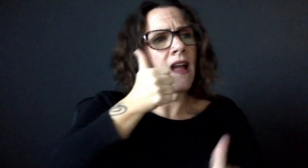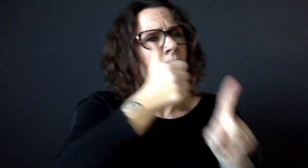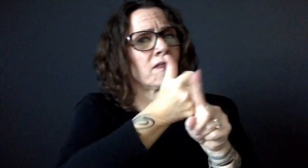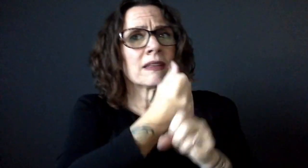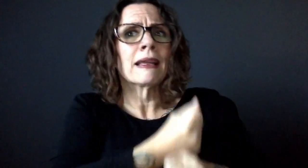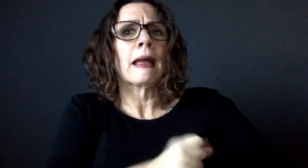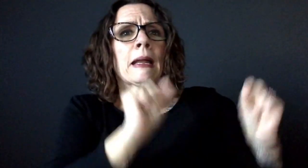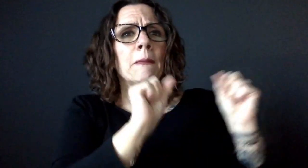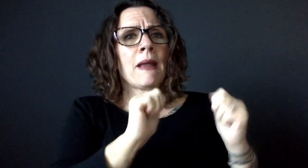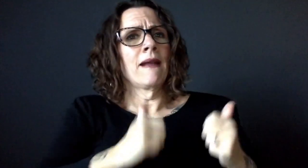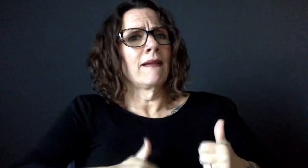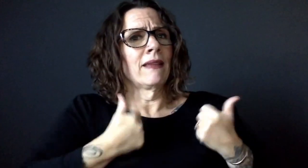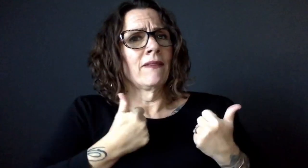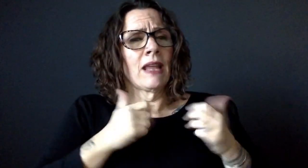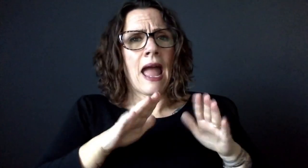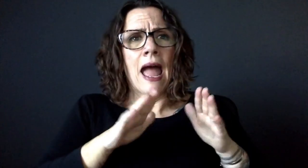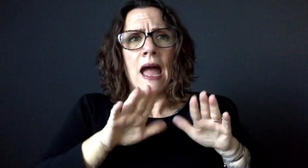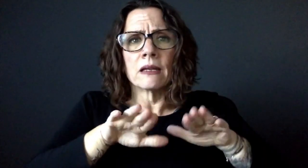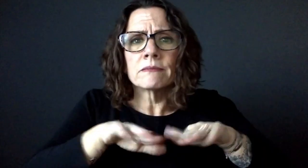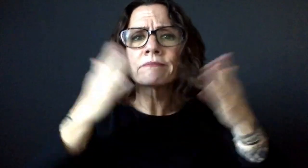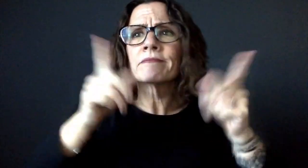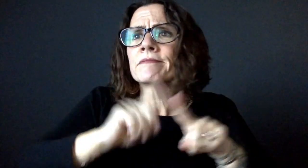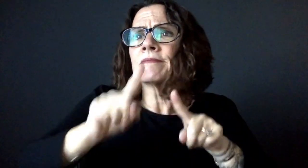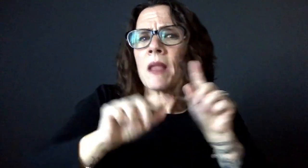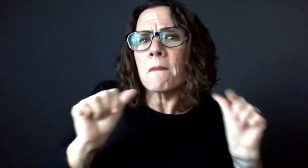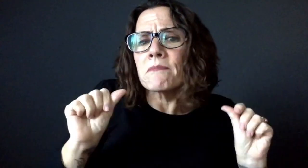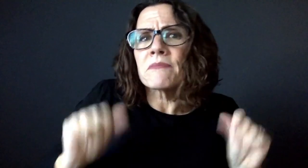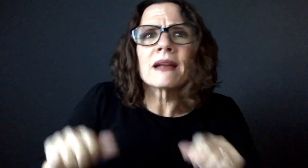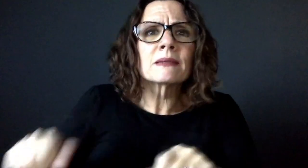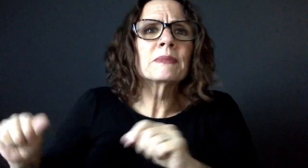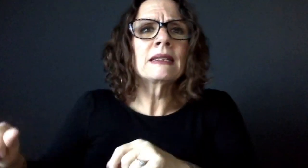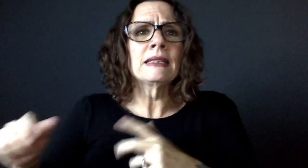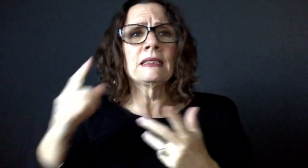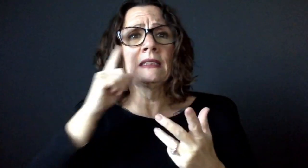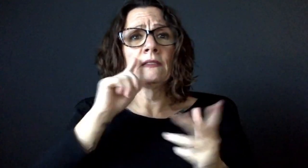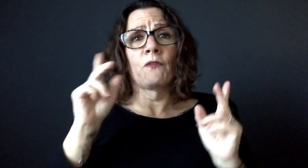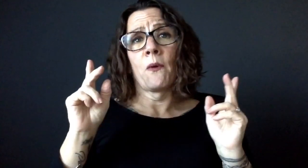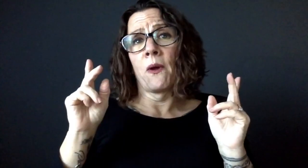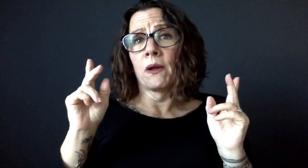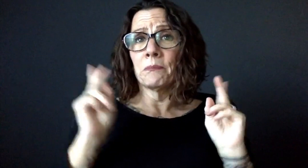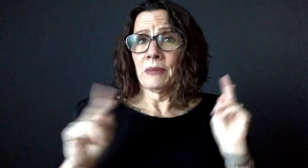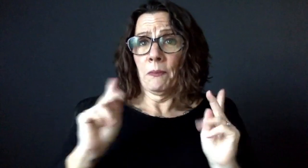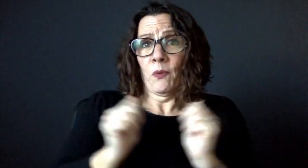independent living and opening possibilities for people